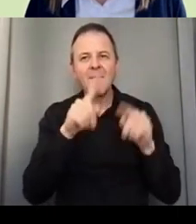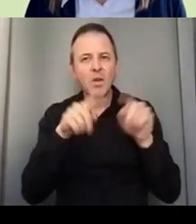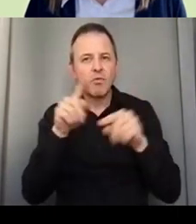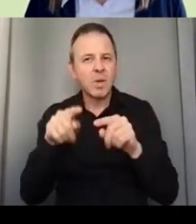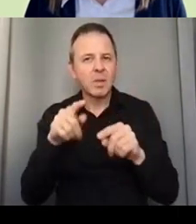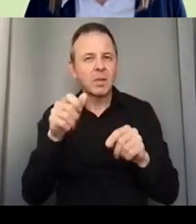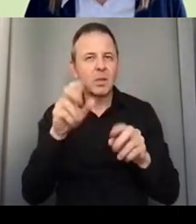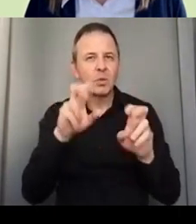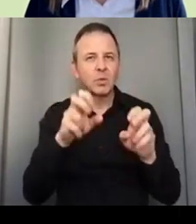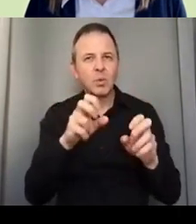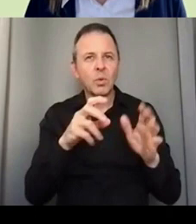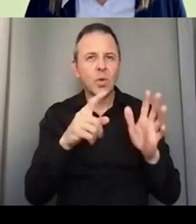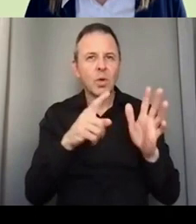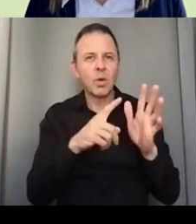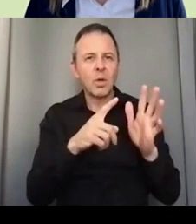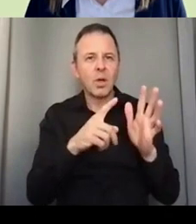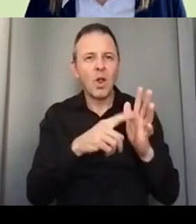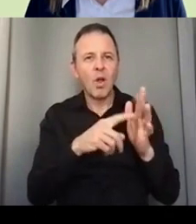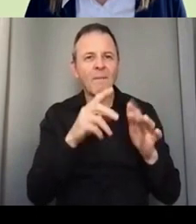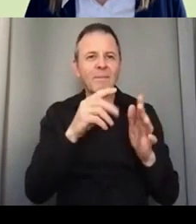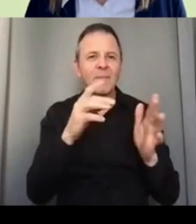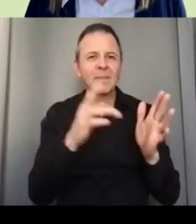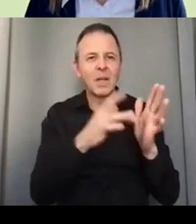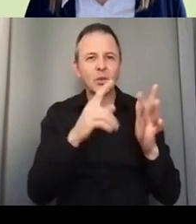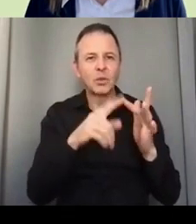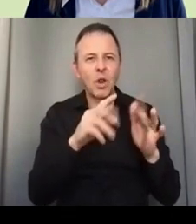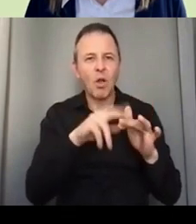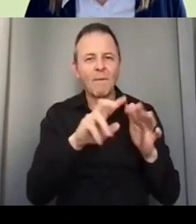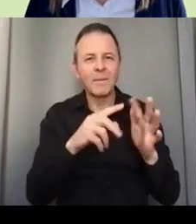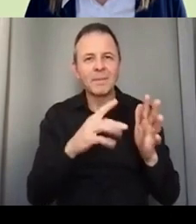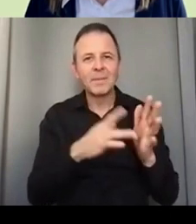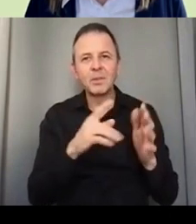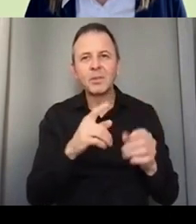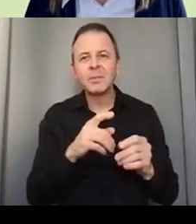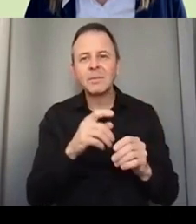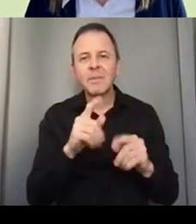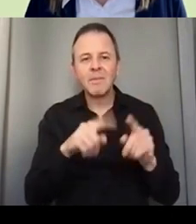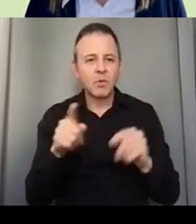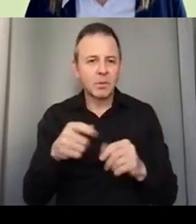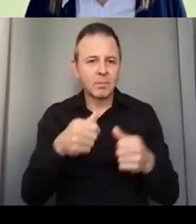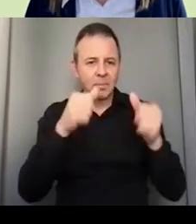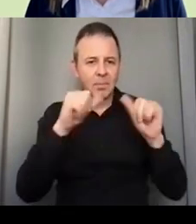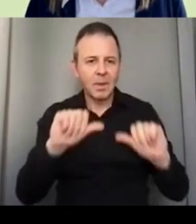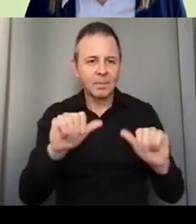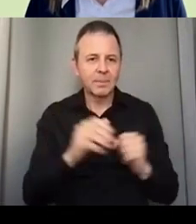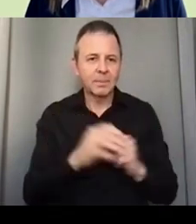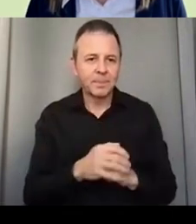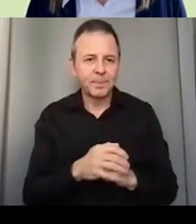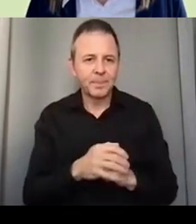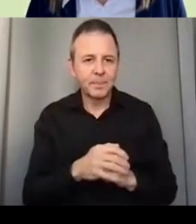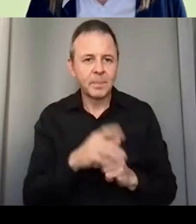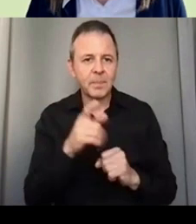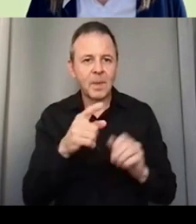touch plan review looking at the next slide we can see that an internal review